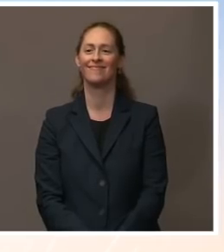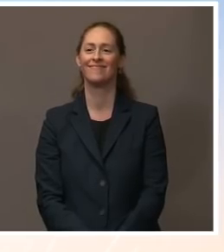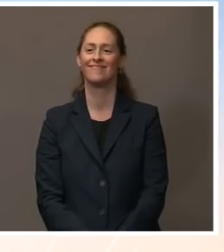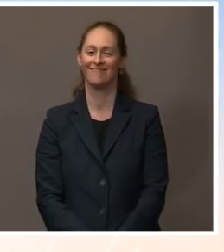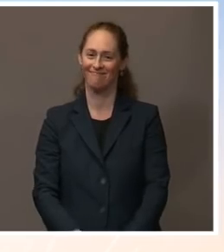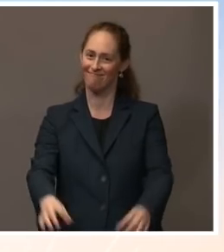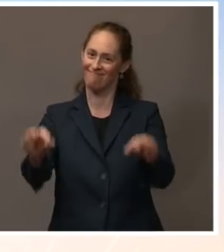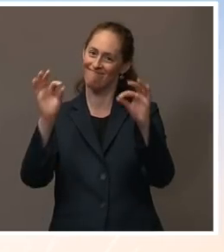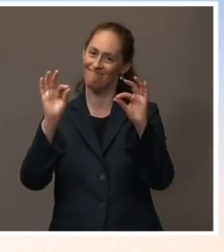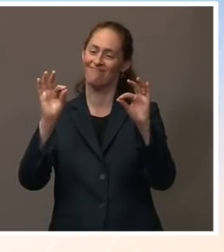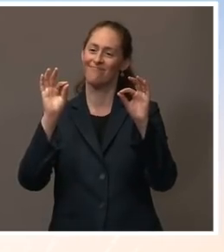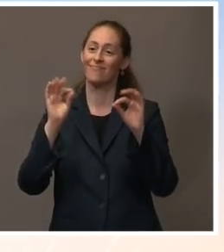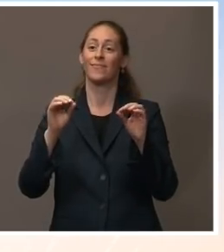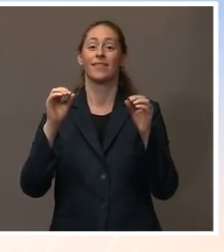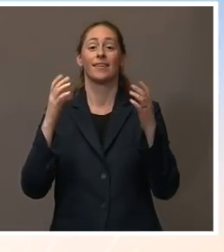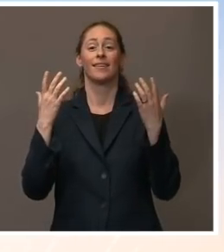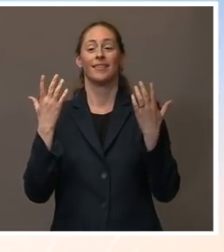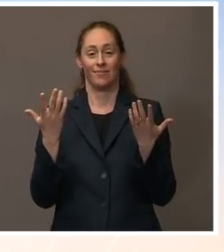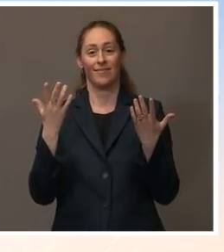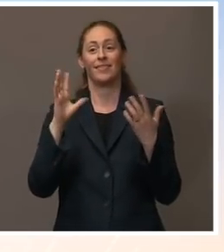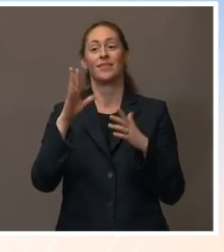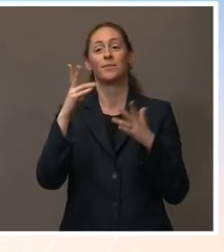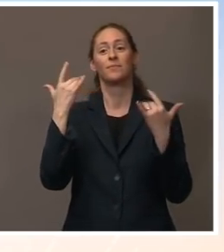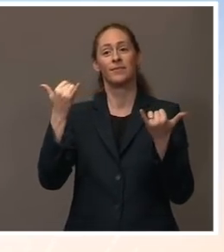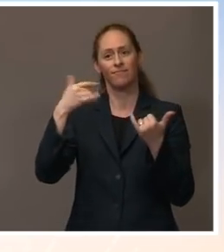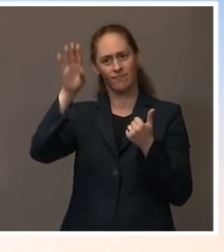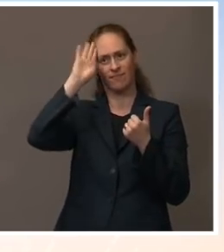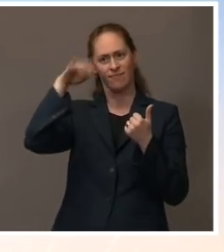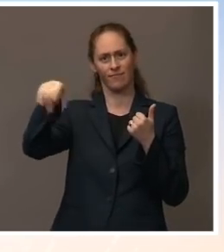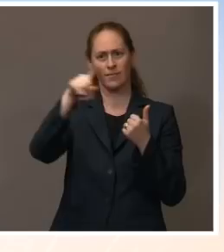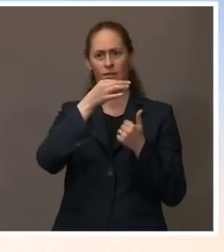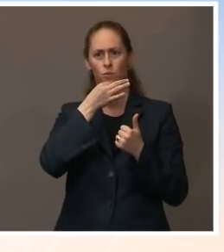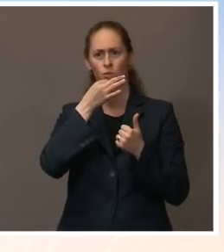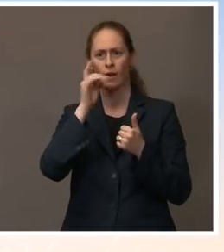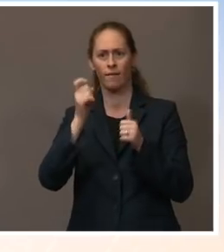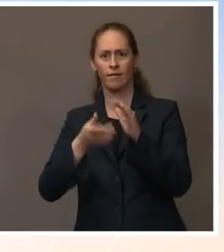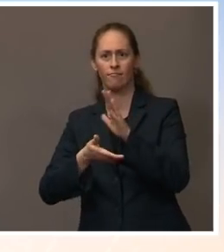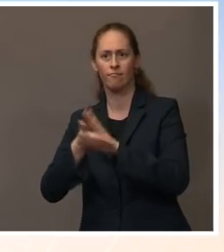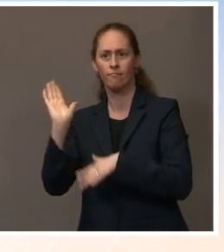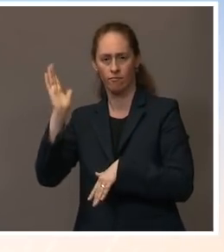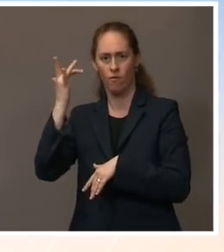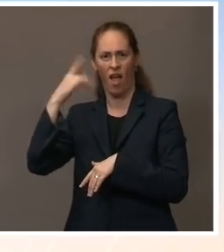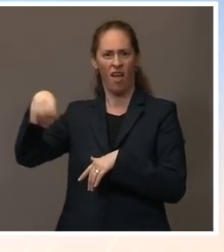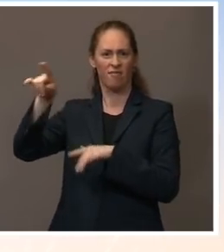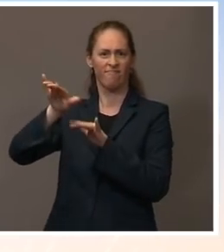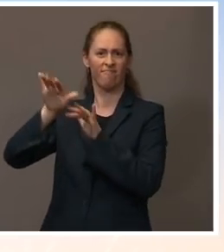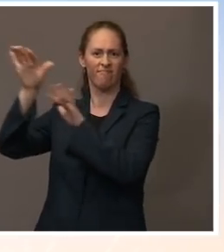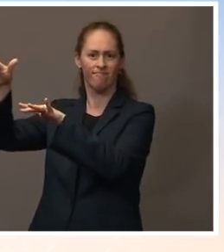So, I know some of you are going to have to leave for the pool call, which is absolutely fine. We will also keep you honest on